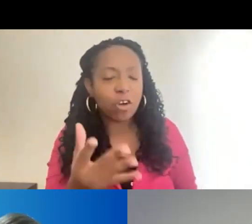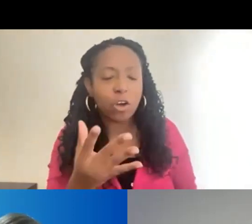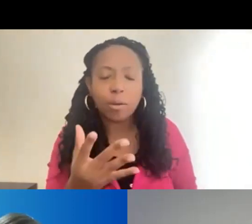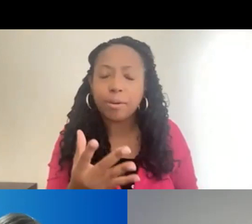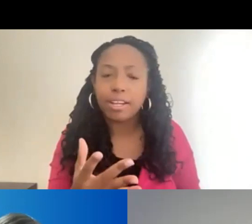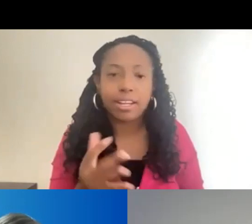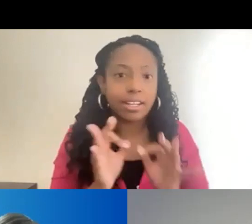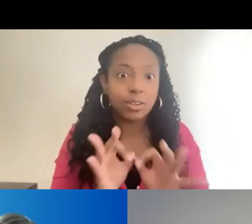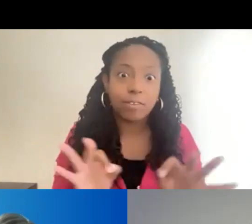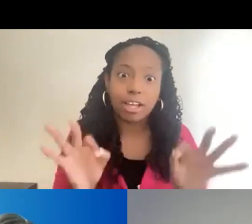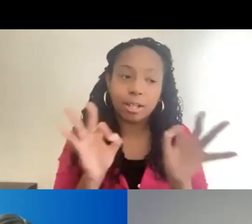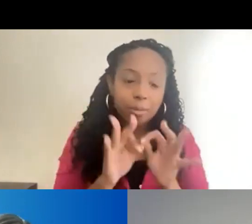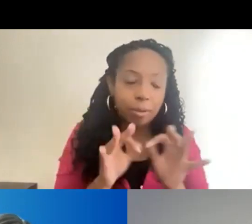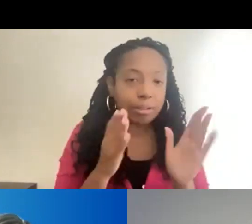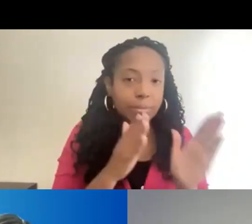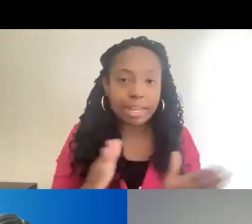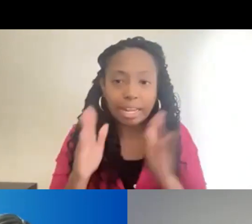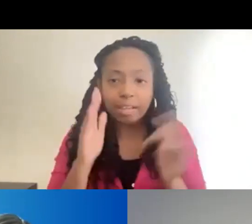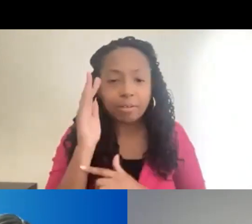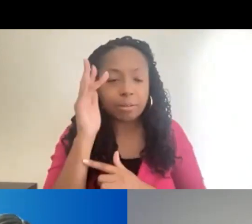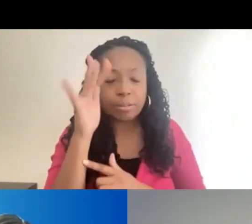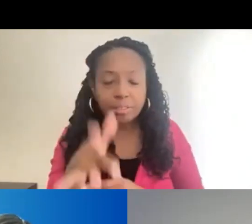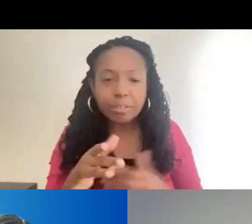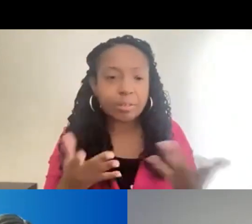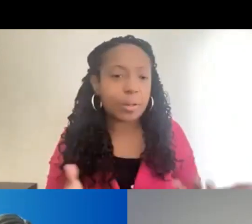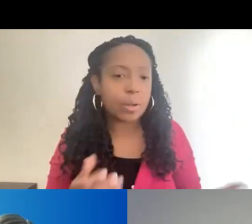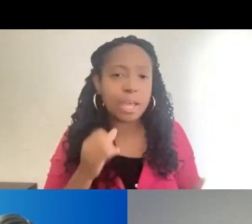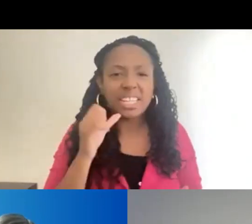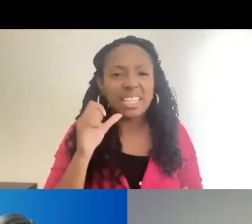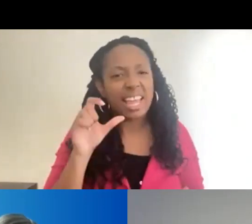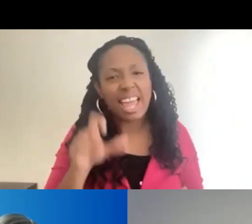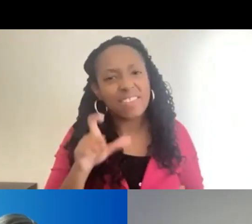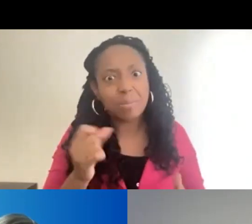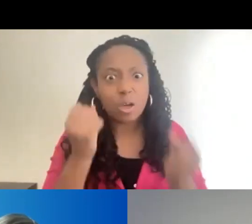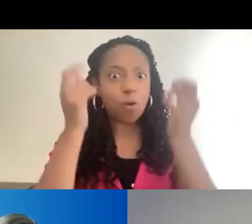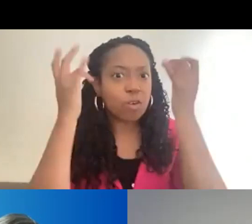for the future and um it doesn't have to be an overwhelming process though you can really use